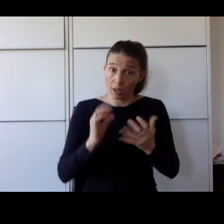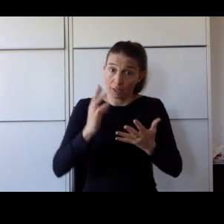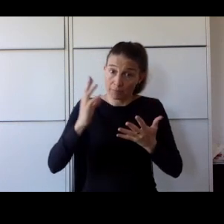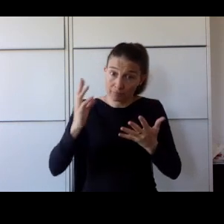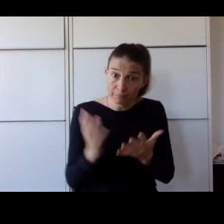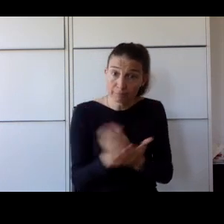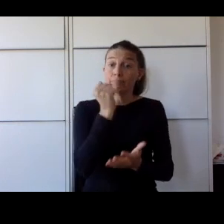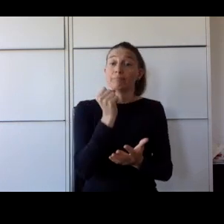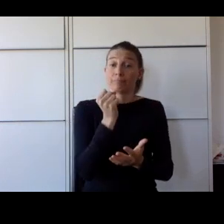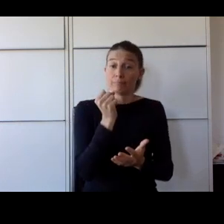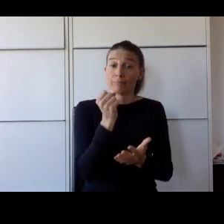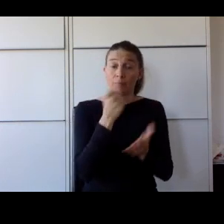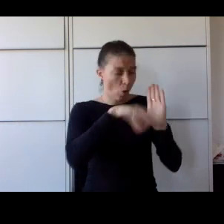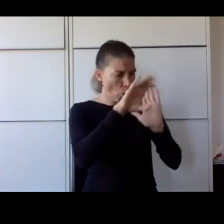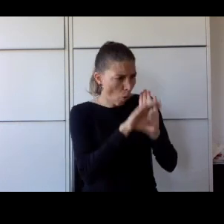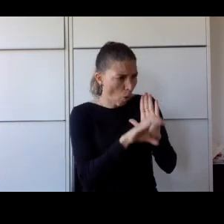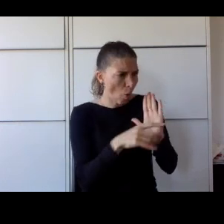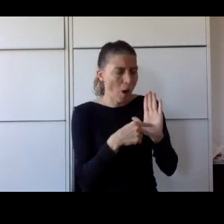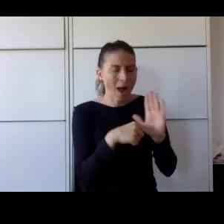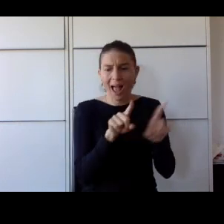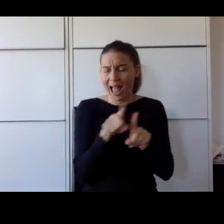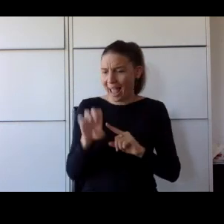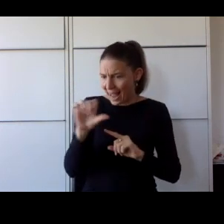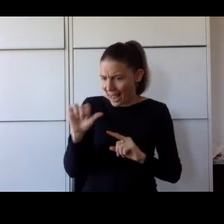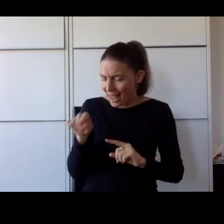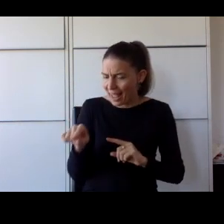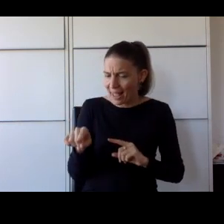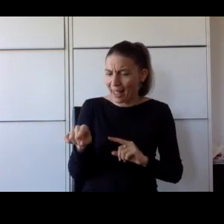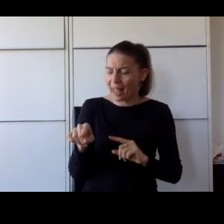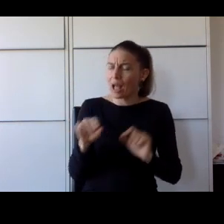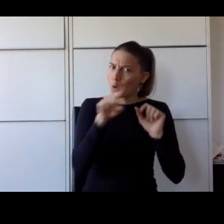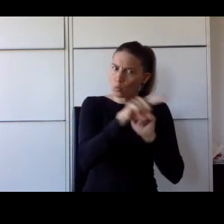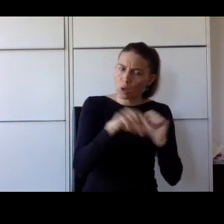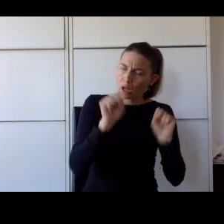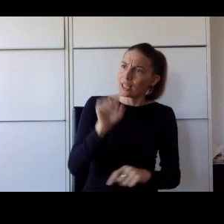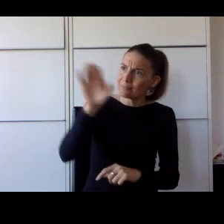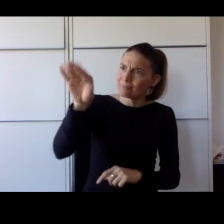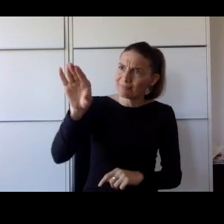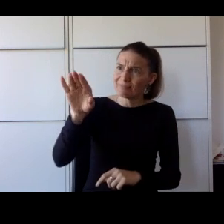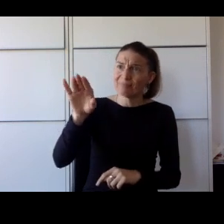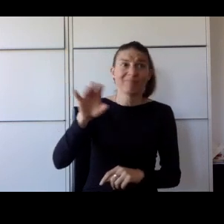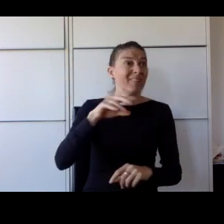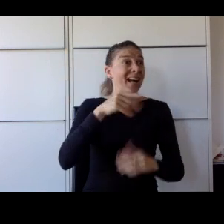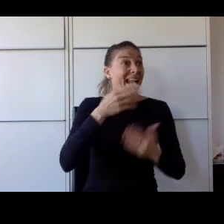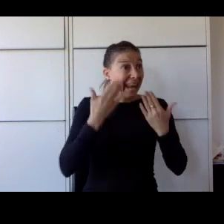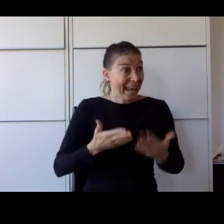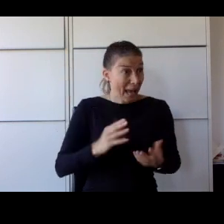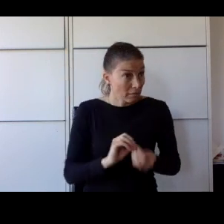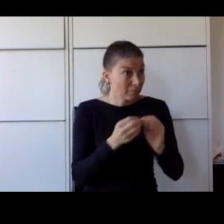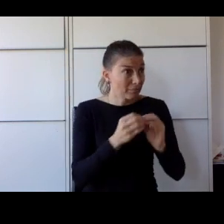in order to save or advance work that is on the pipeline, it's coming.